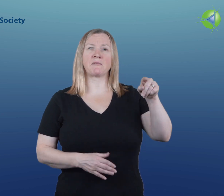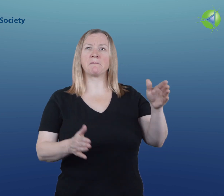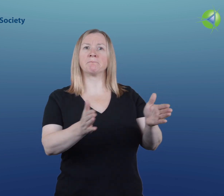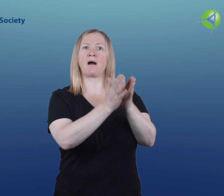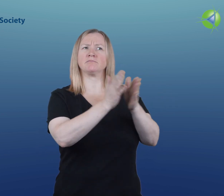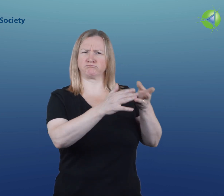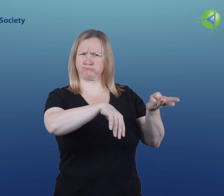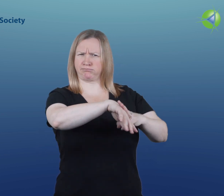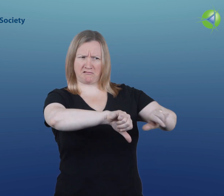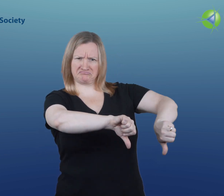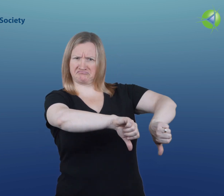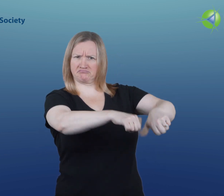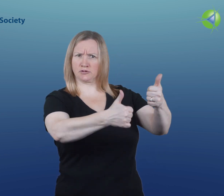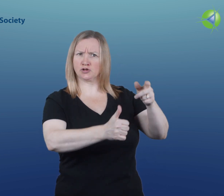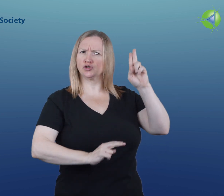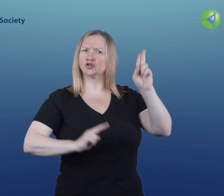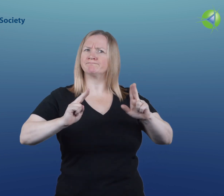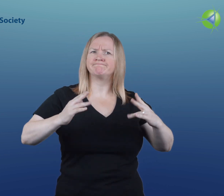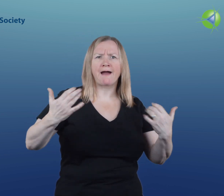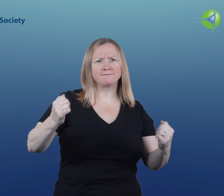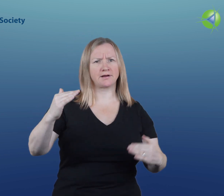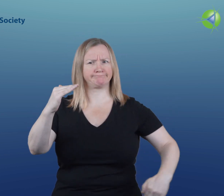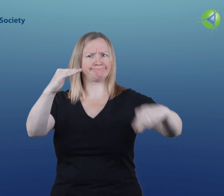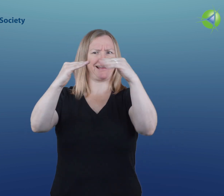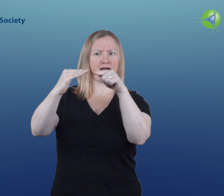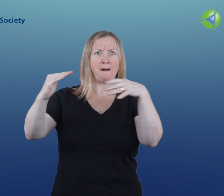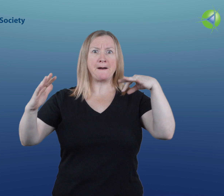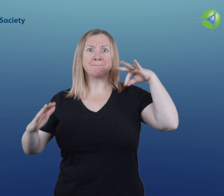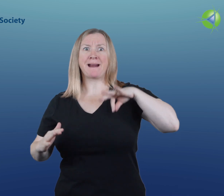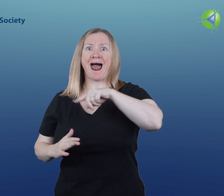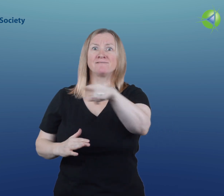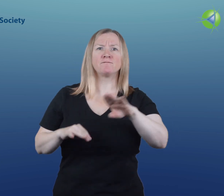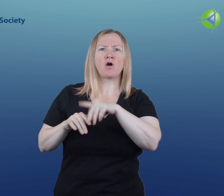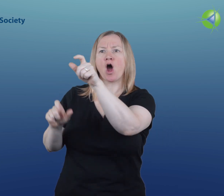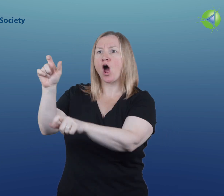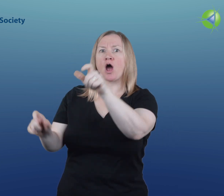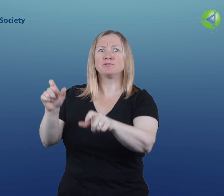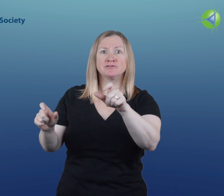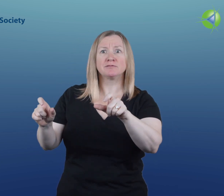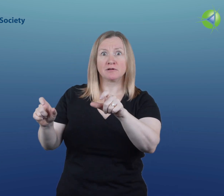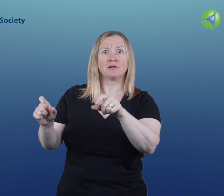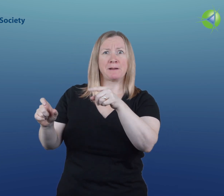Well-functioning markets should maximise benefits for consumers,